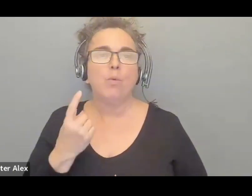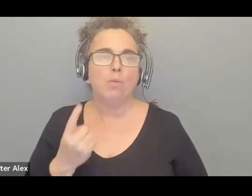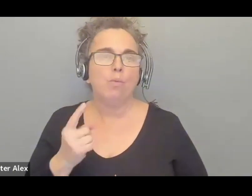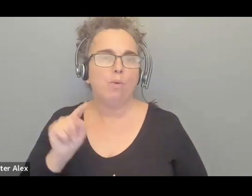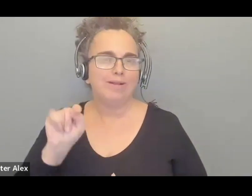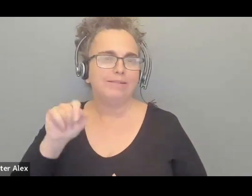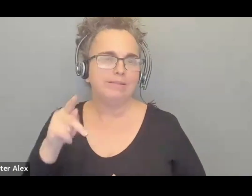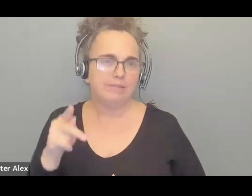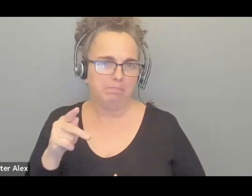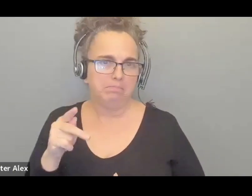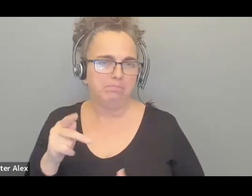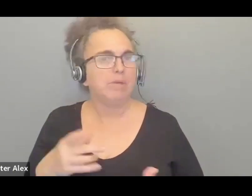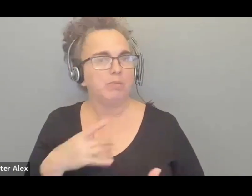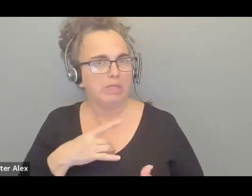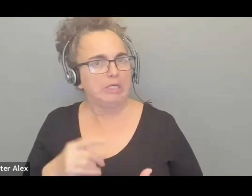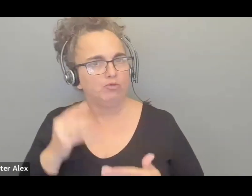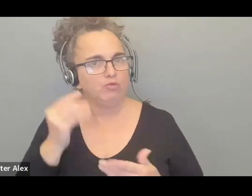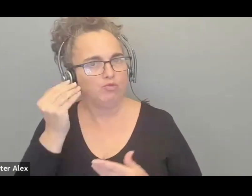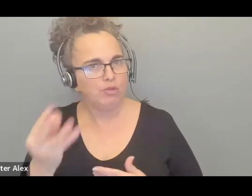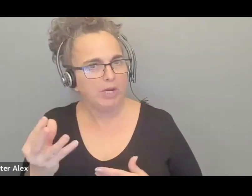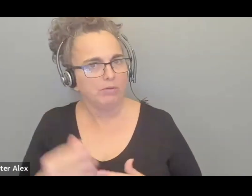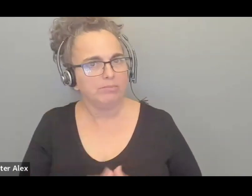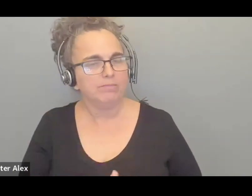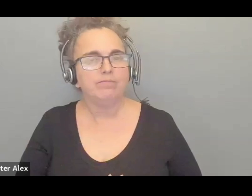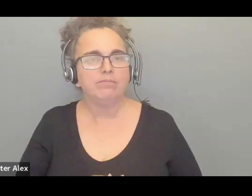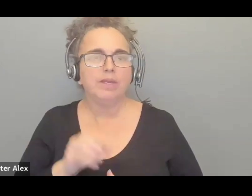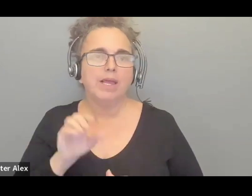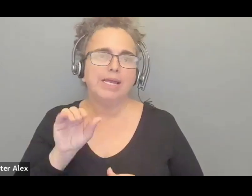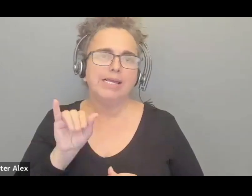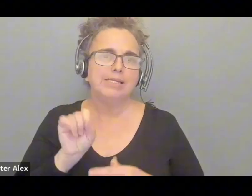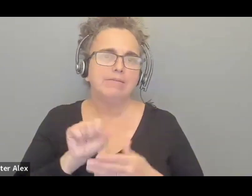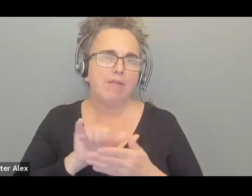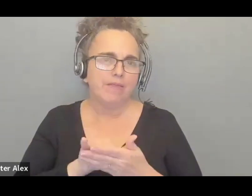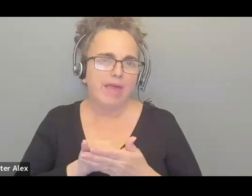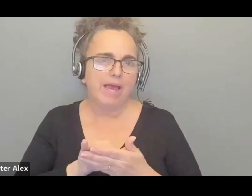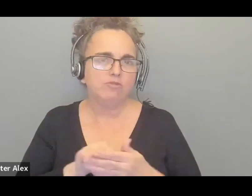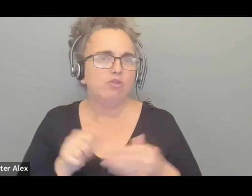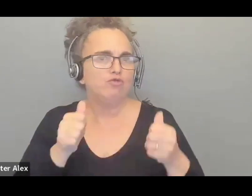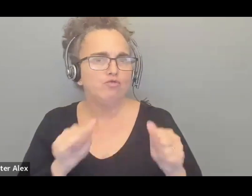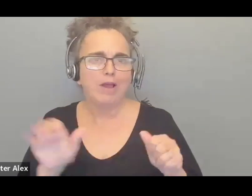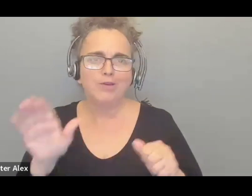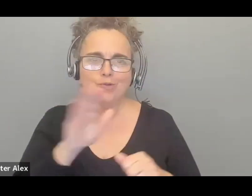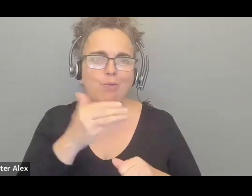I would like to share is that try your best to use